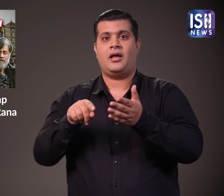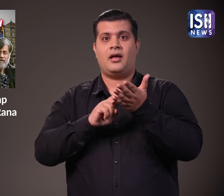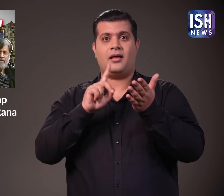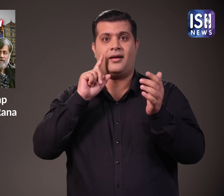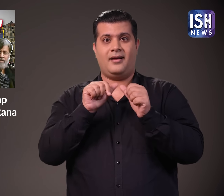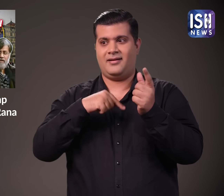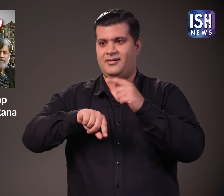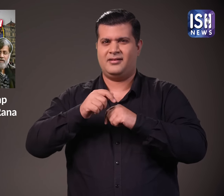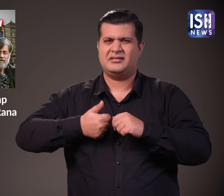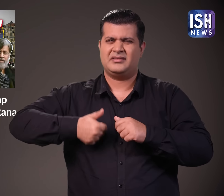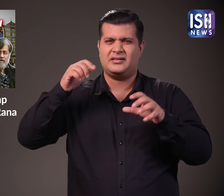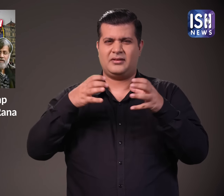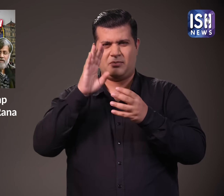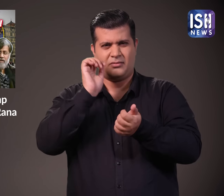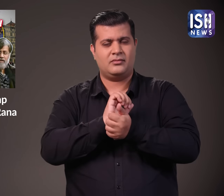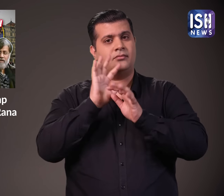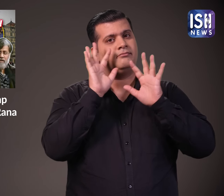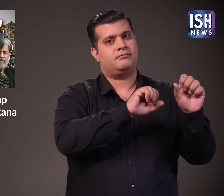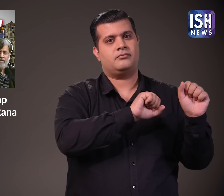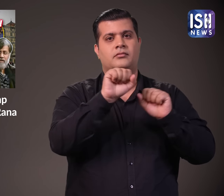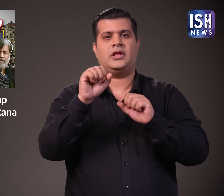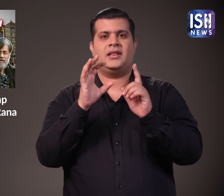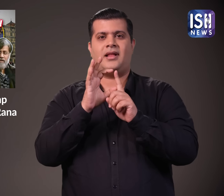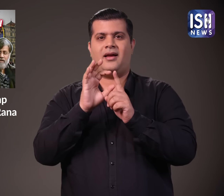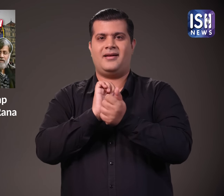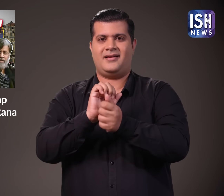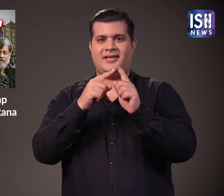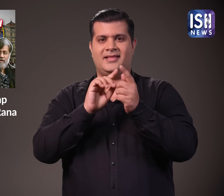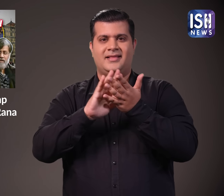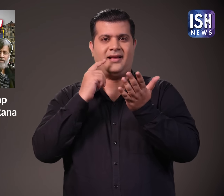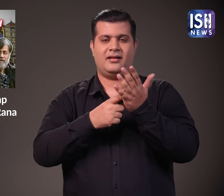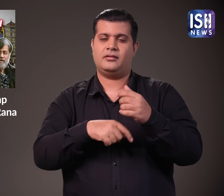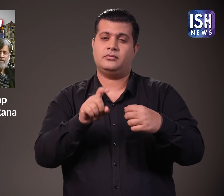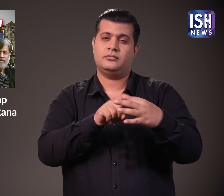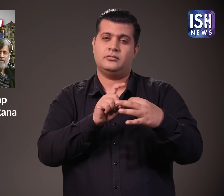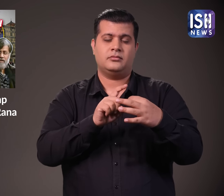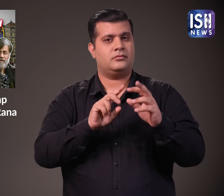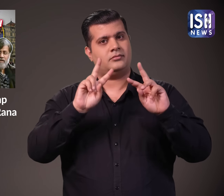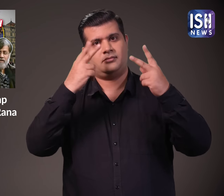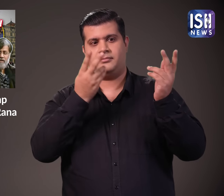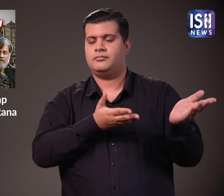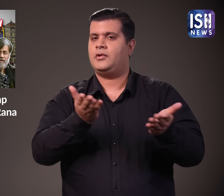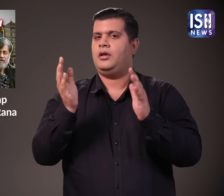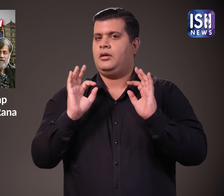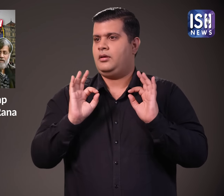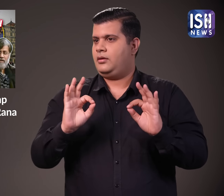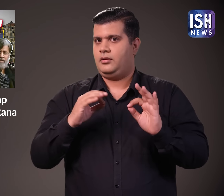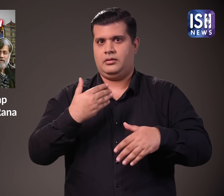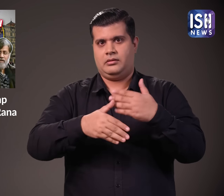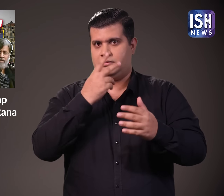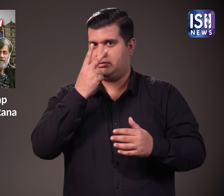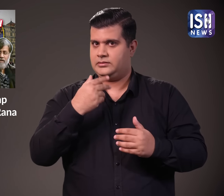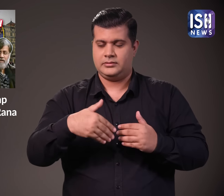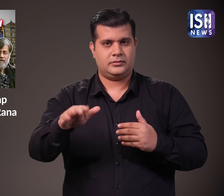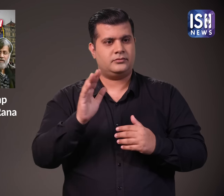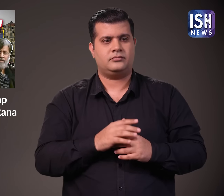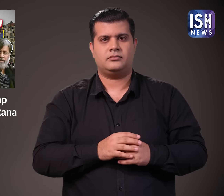Rana was taken into custody by the National Investigation Agency (NIA) in Delhi, and interrogations have begun.